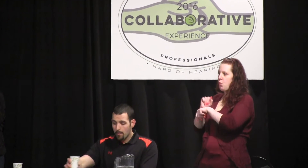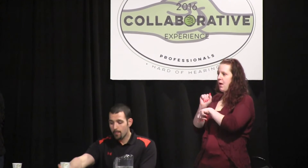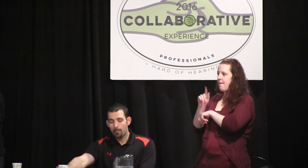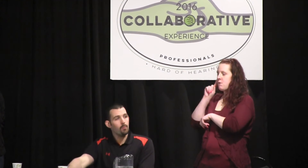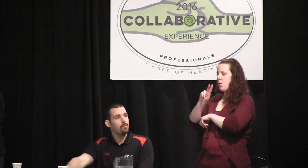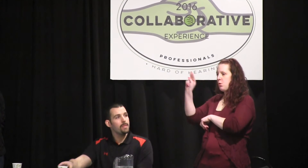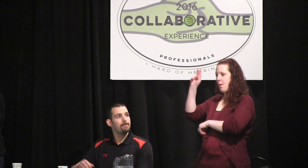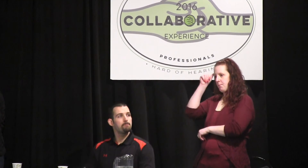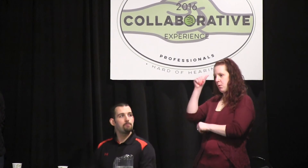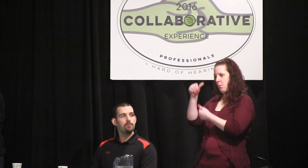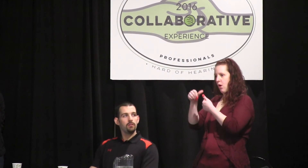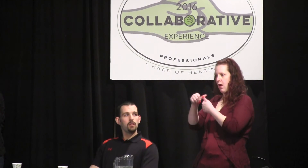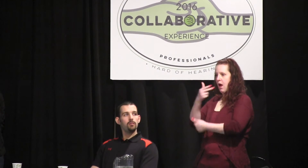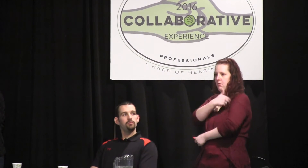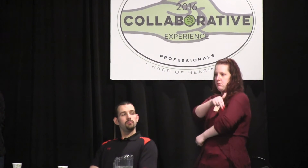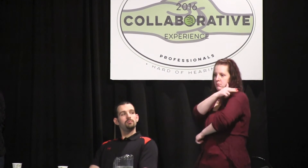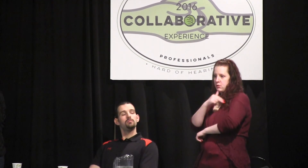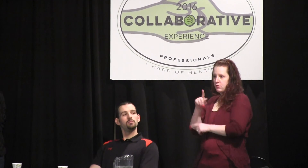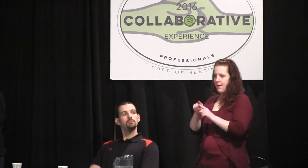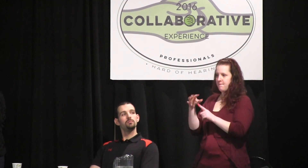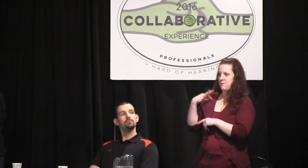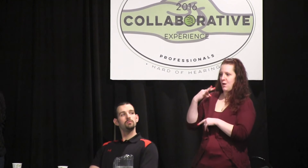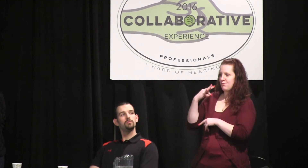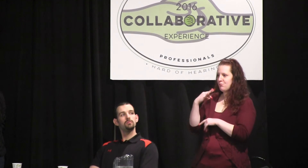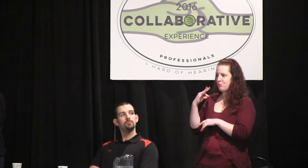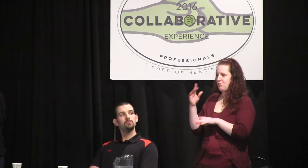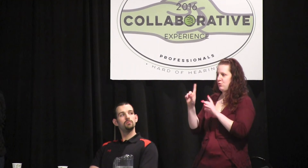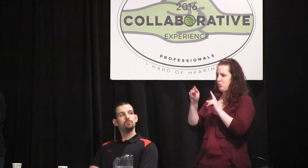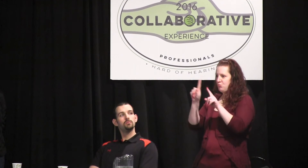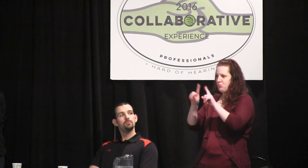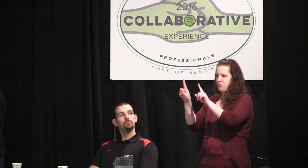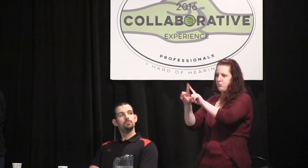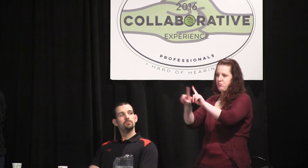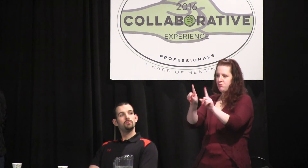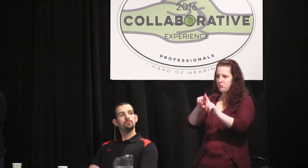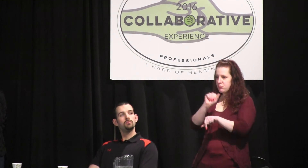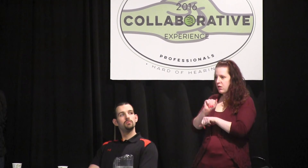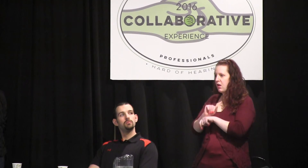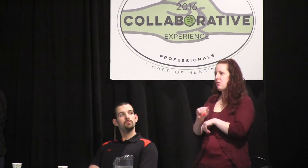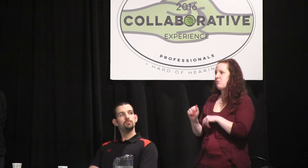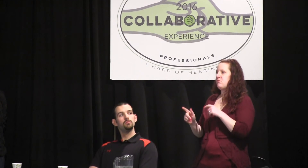like seventh or eighth grade. And I worked in a hospital as a volunteer.